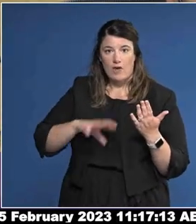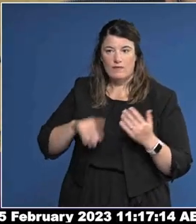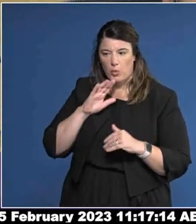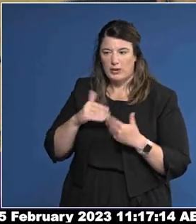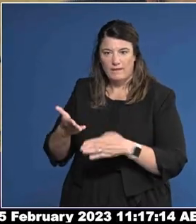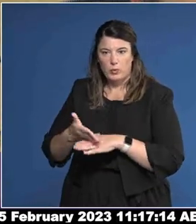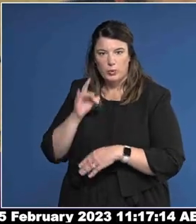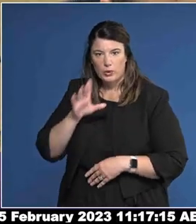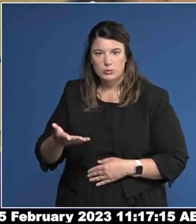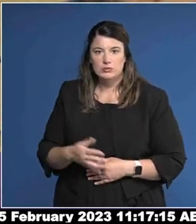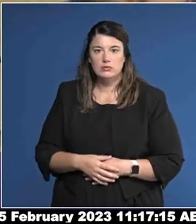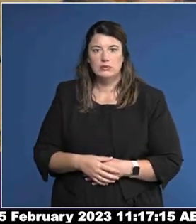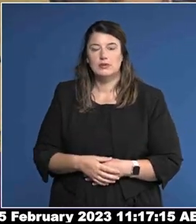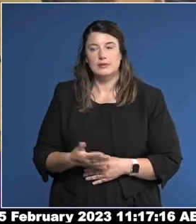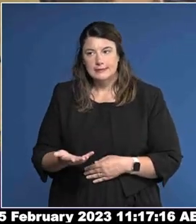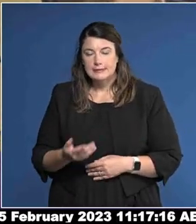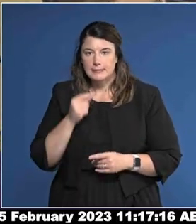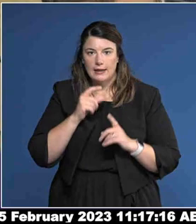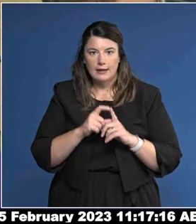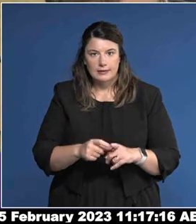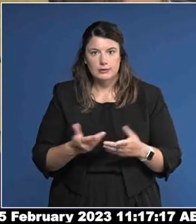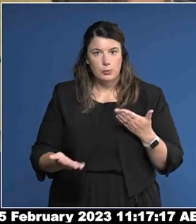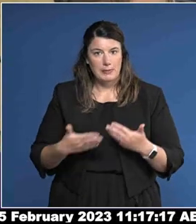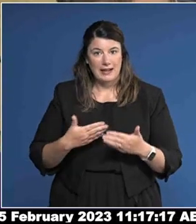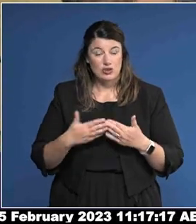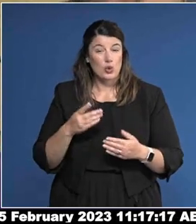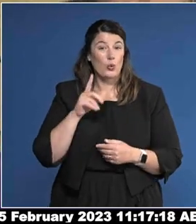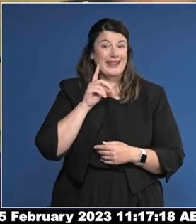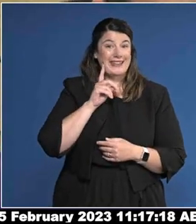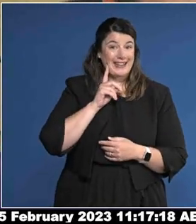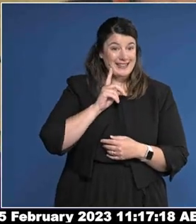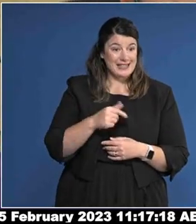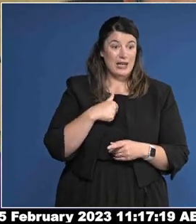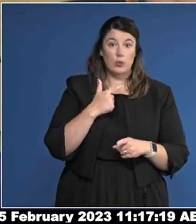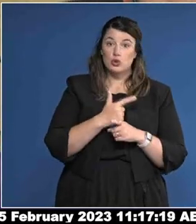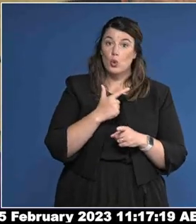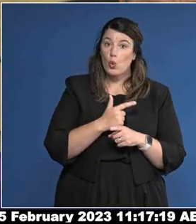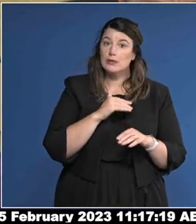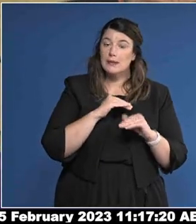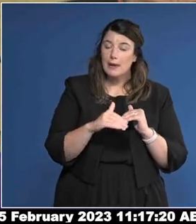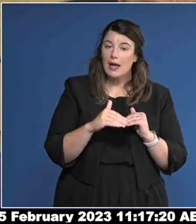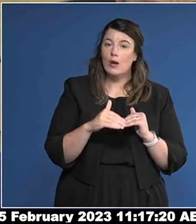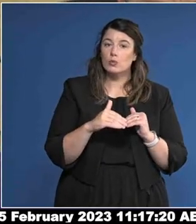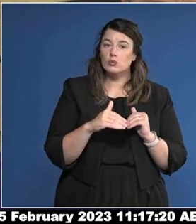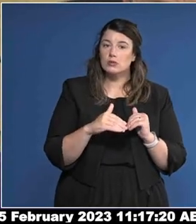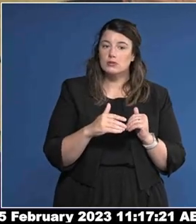Yesterday we touched on any response to the findings in relation to the management of SP1